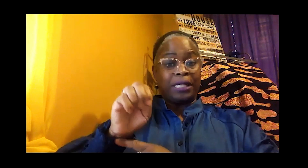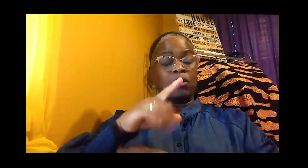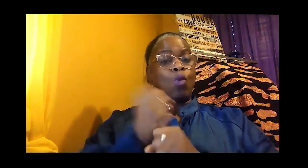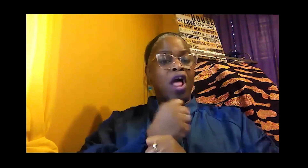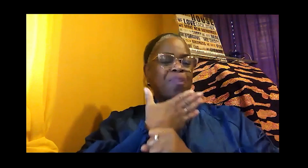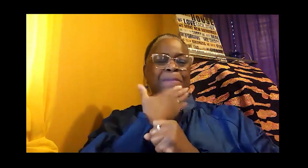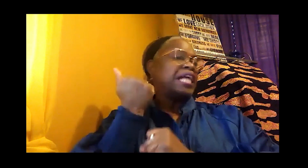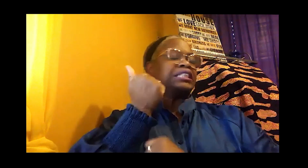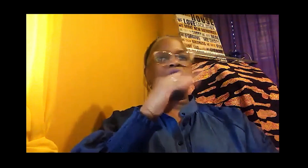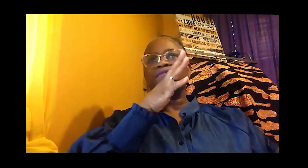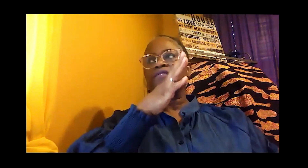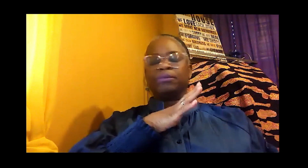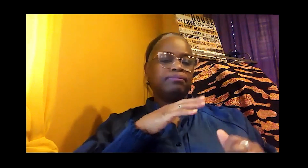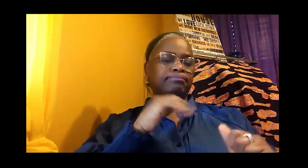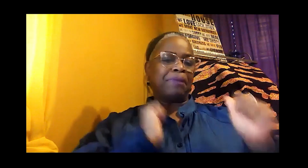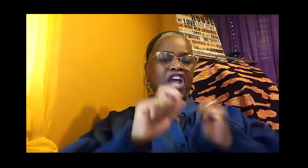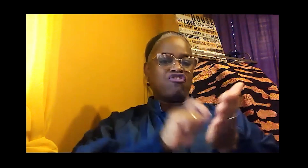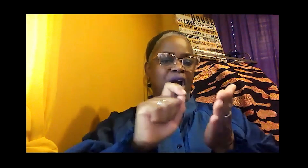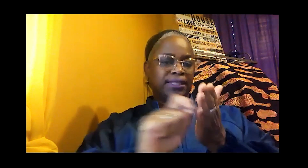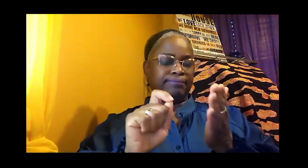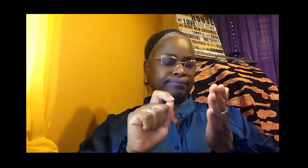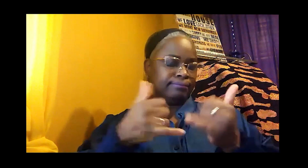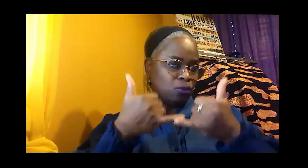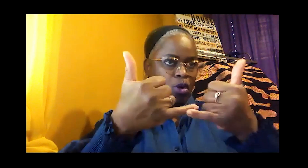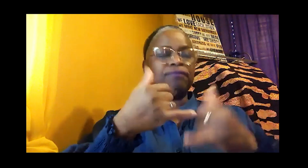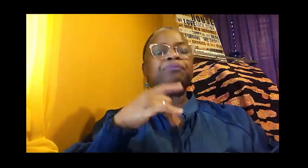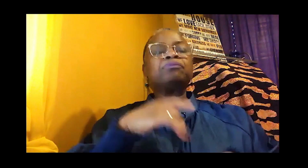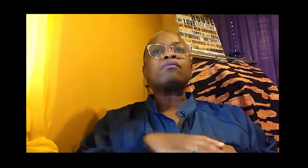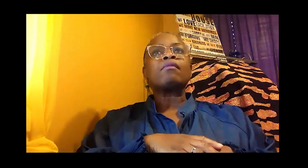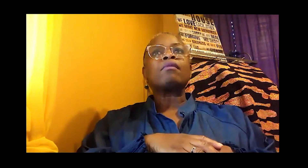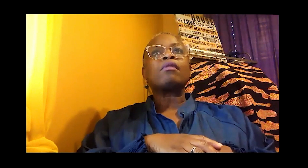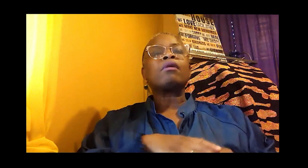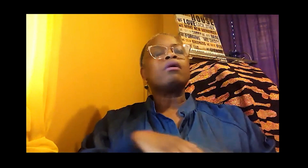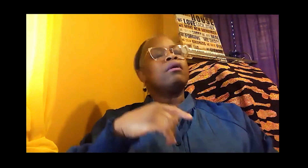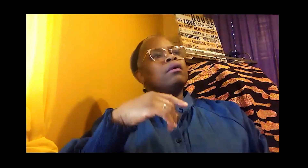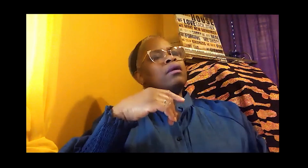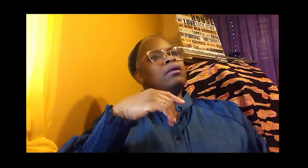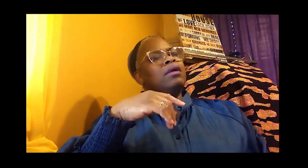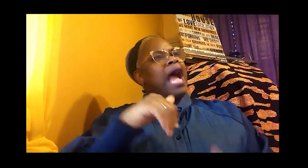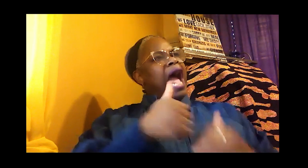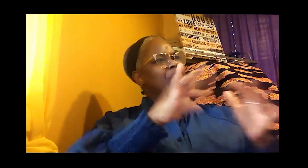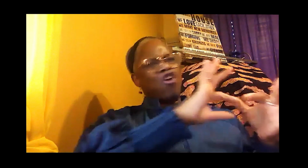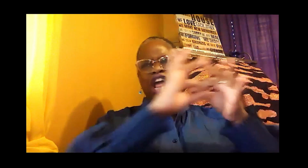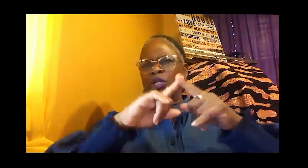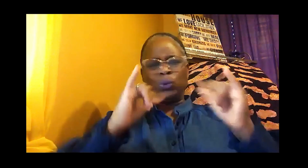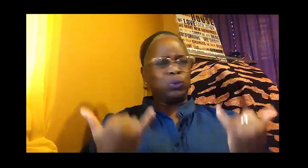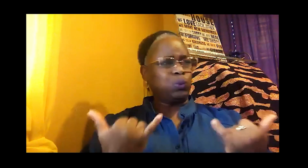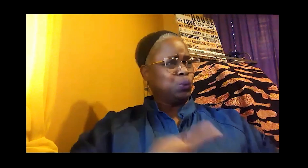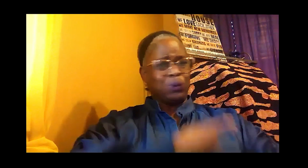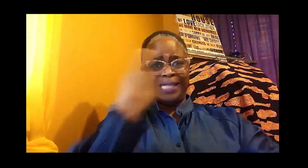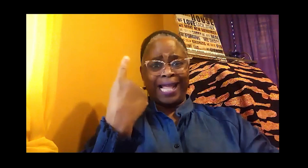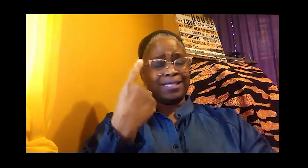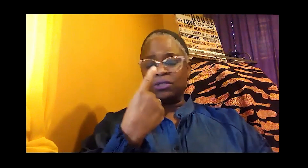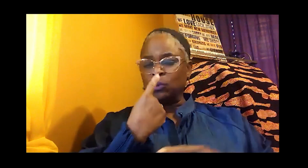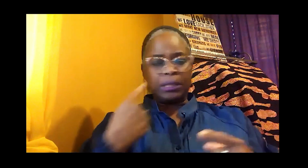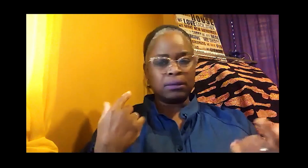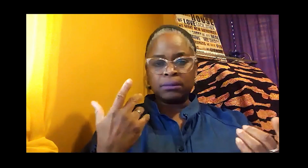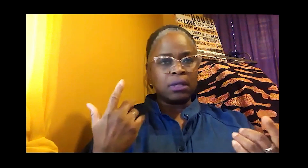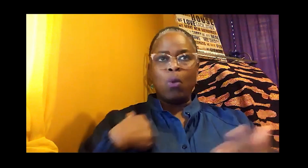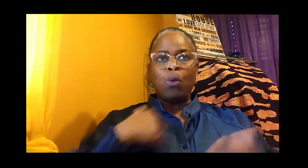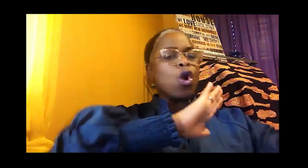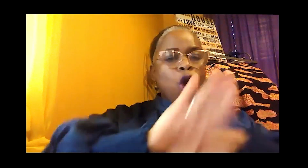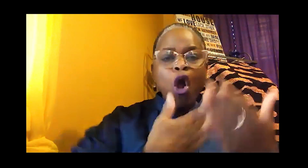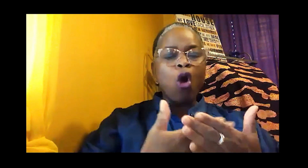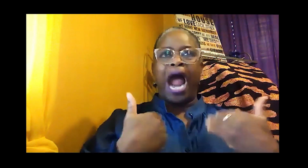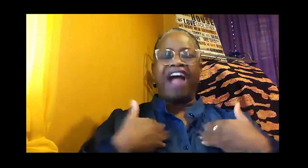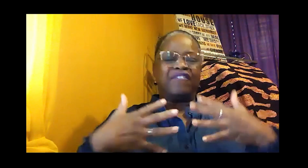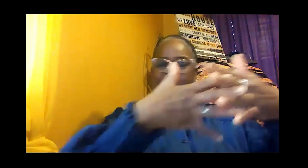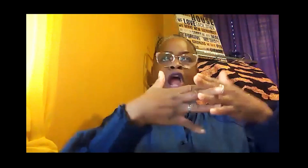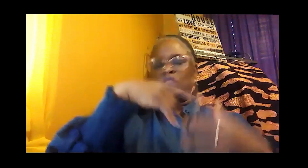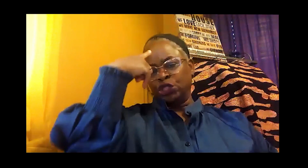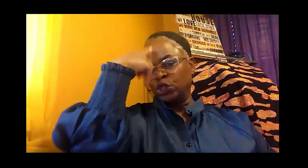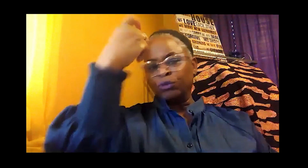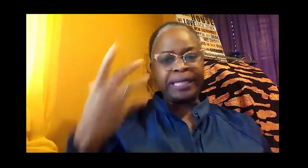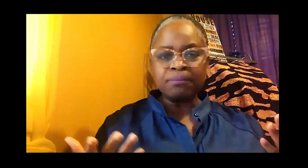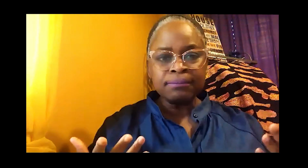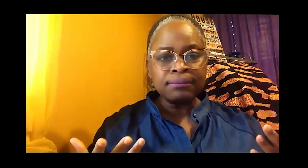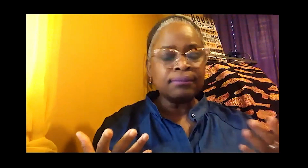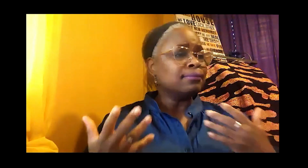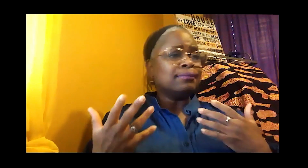distinguished awards for her work. As you know we all want that American dream, and it doesn't